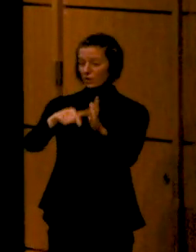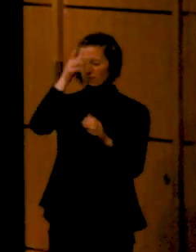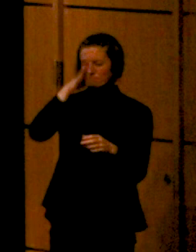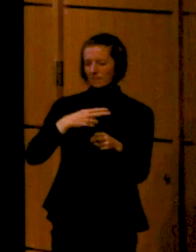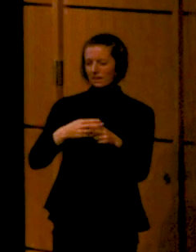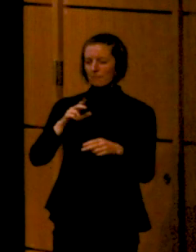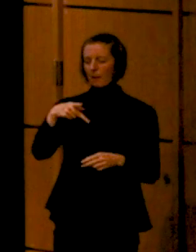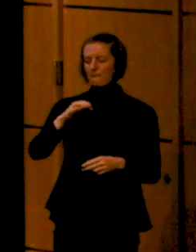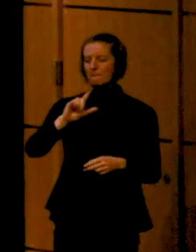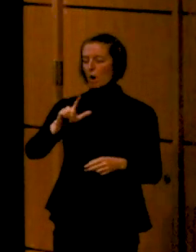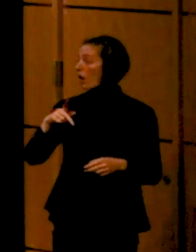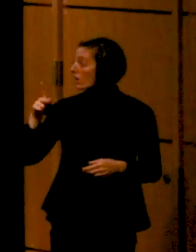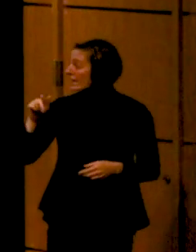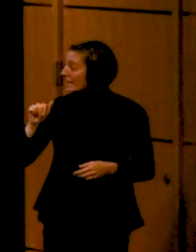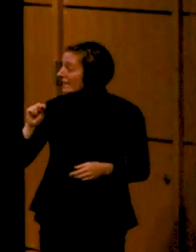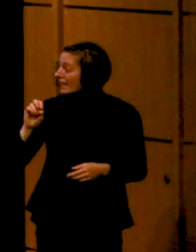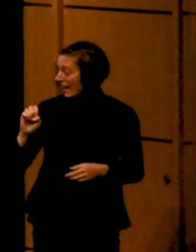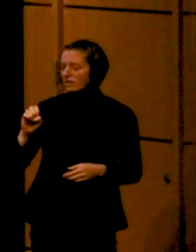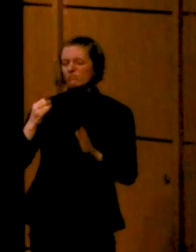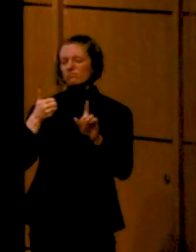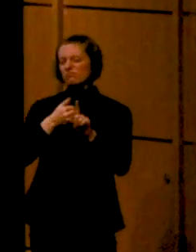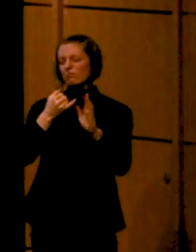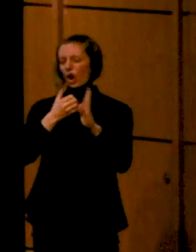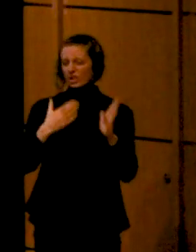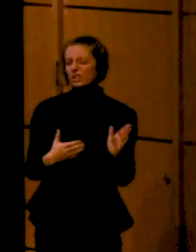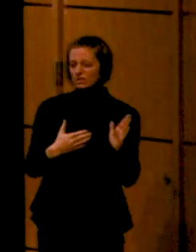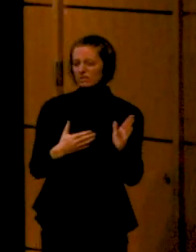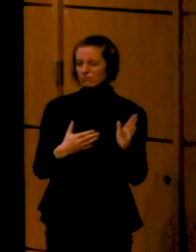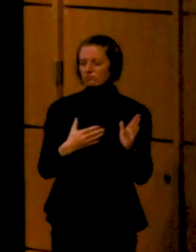Paul Kane is an artist and ethnographer.